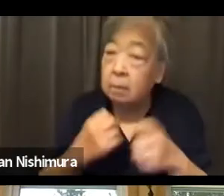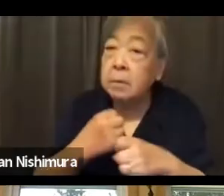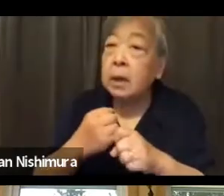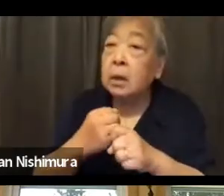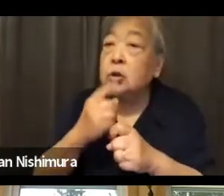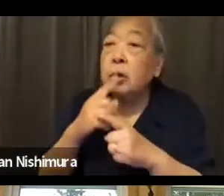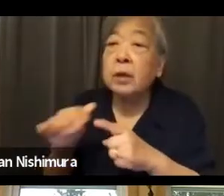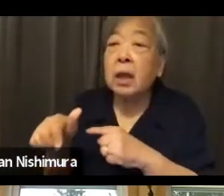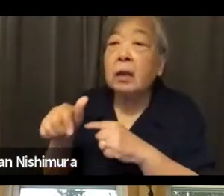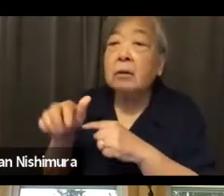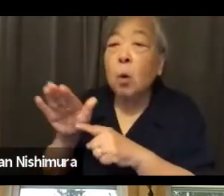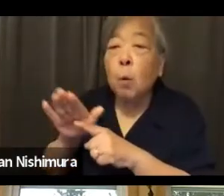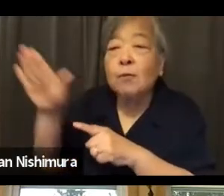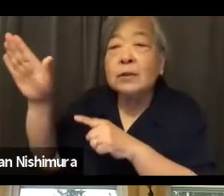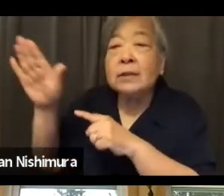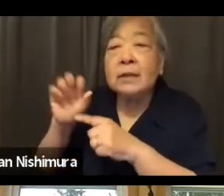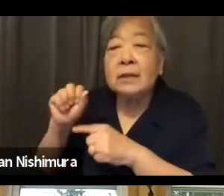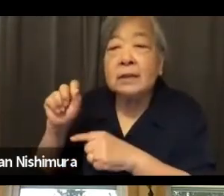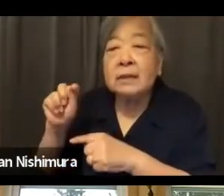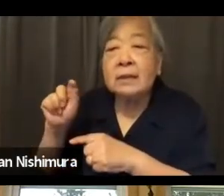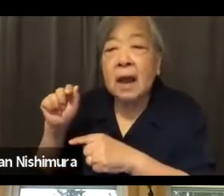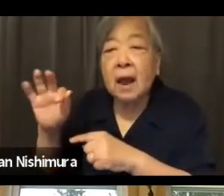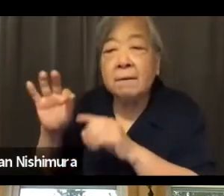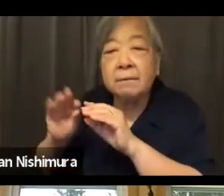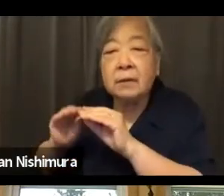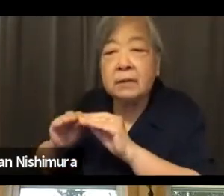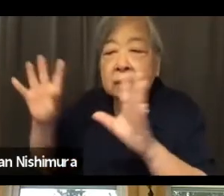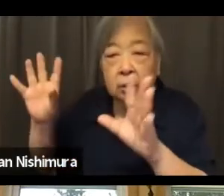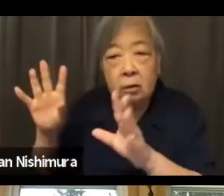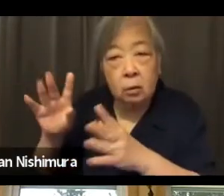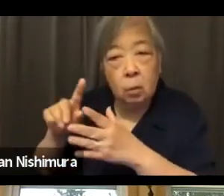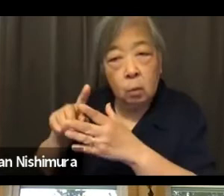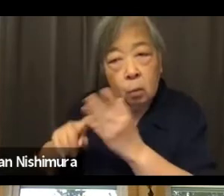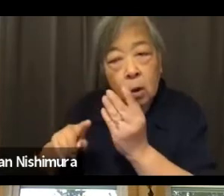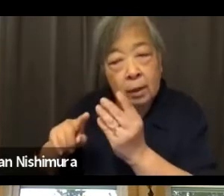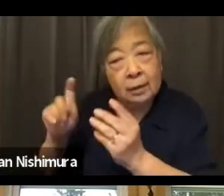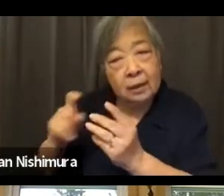are clear what the accommodations are, and reach out to the student and provide that